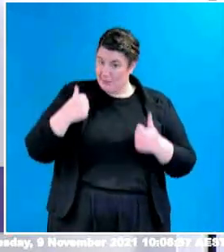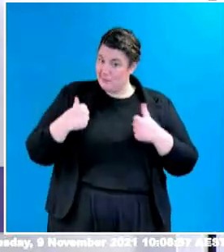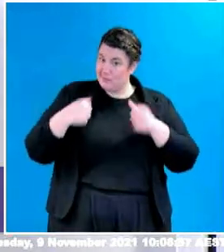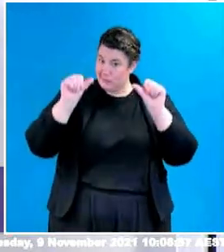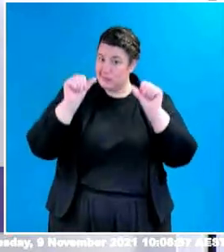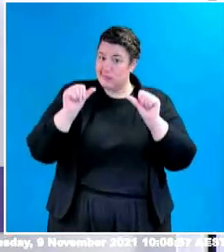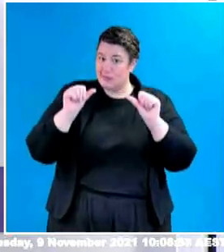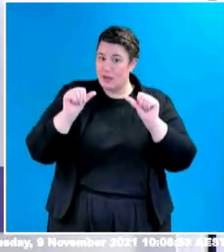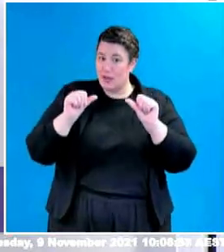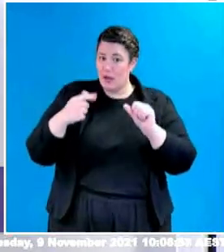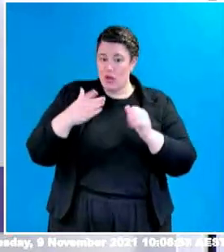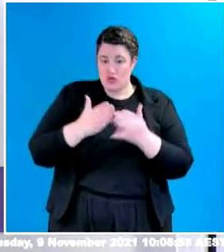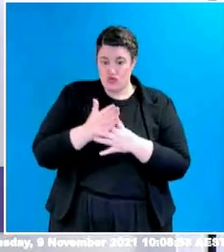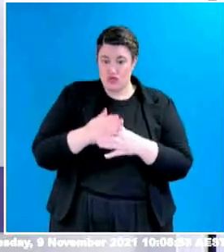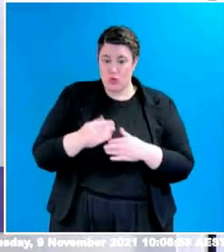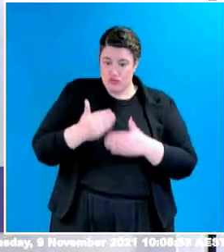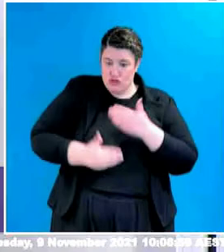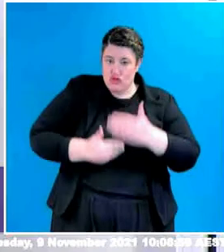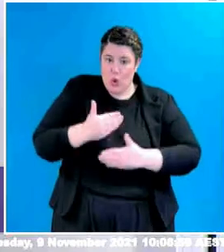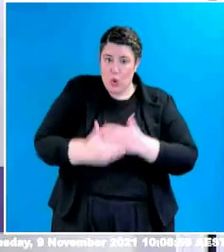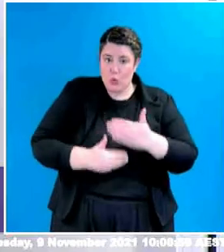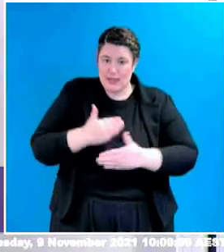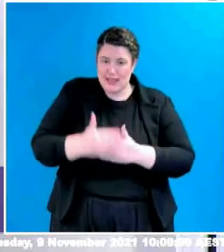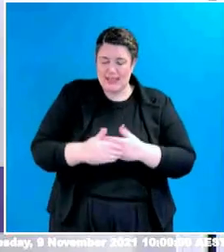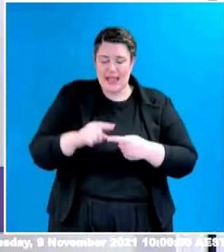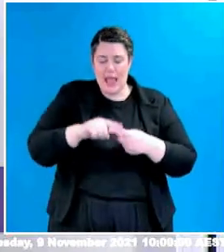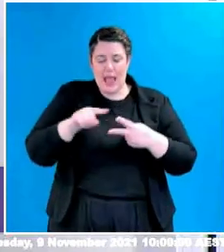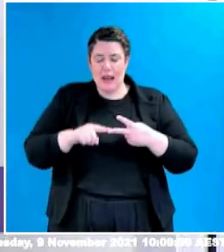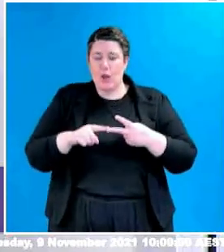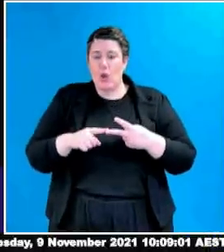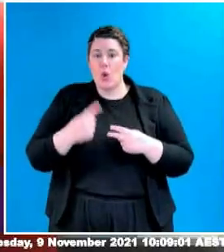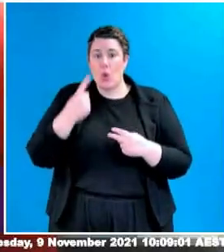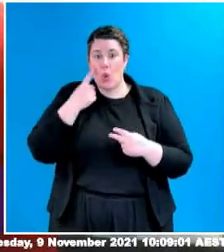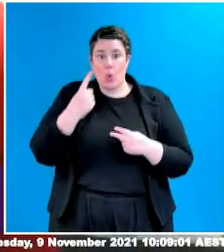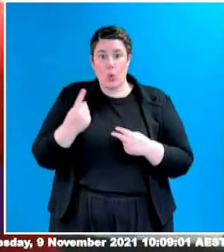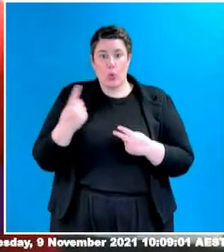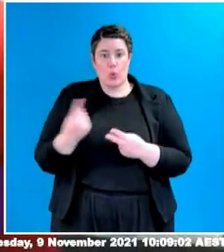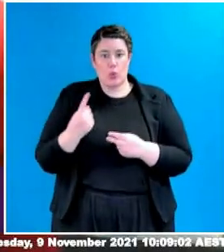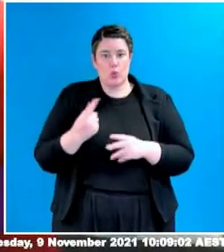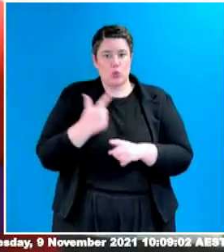and the Executive. The Look Who's Talking report we did in 2014 showed in